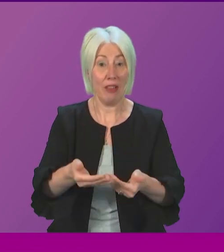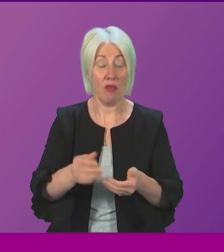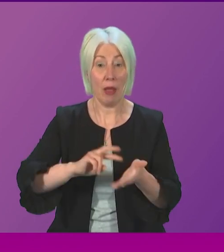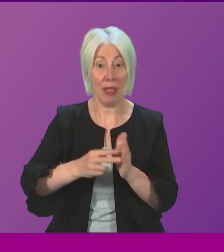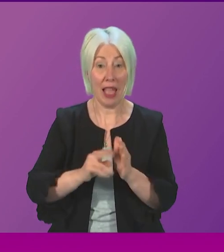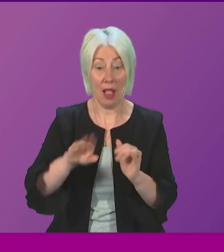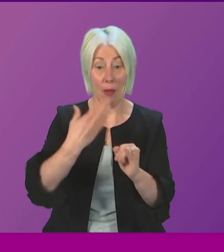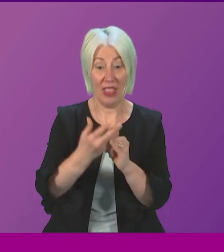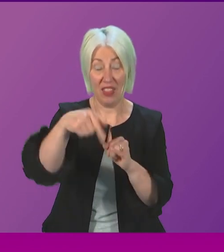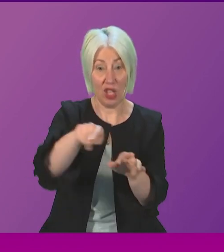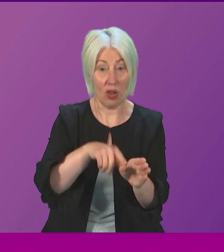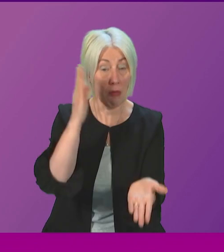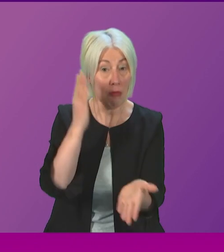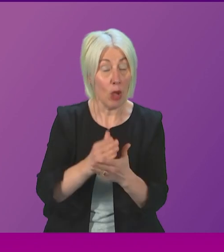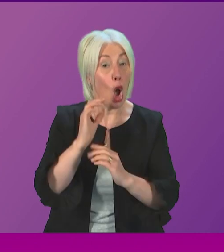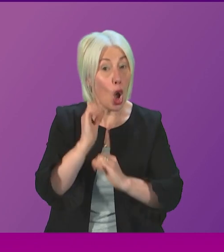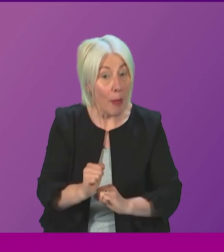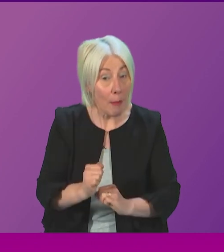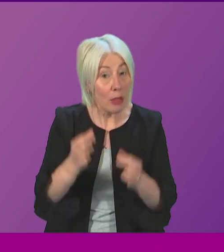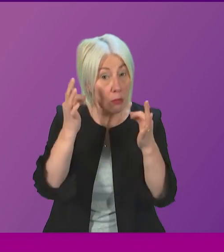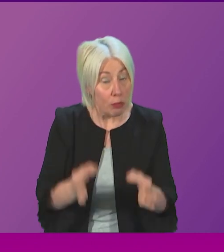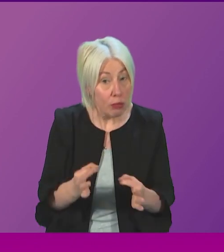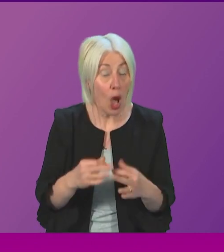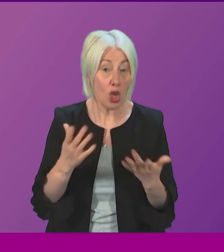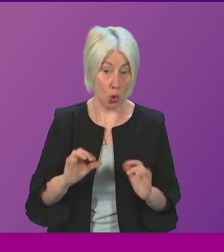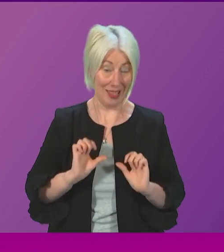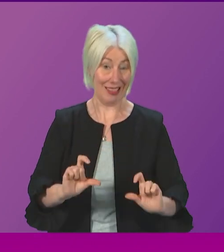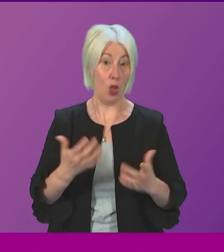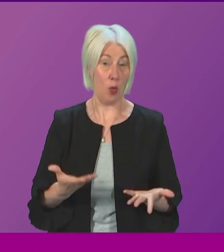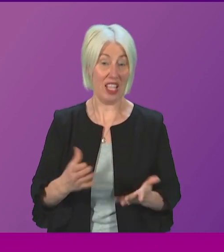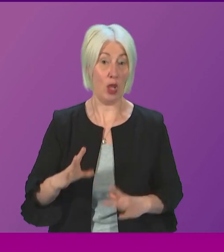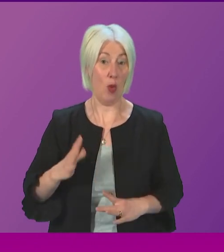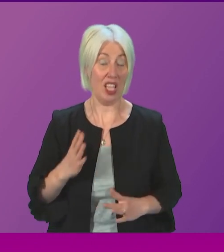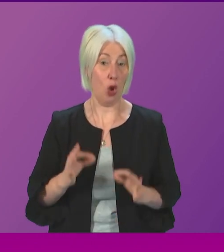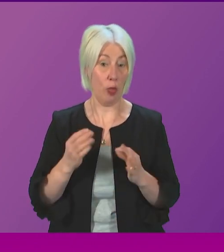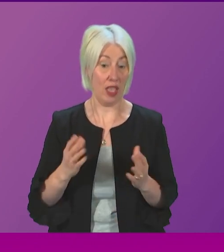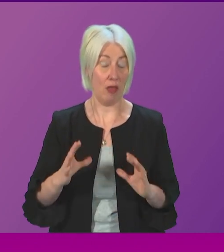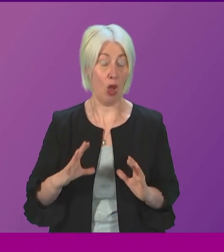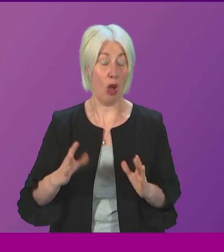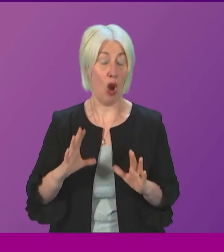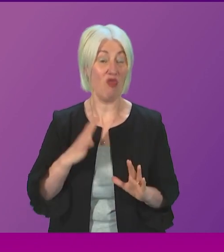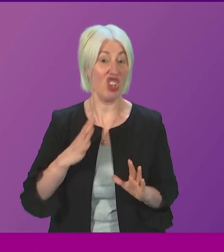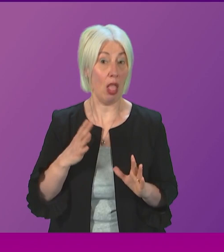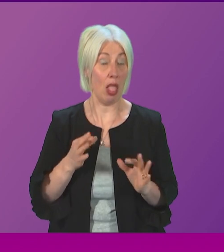Can he give us a firm commitment on that, because we are still waiting on the original strategy, which is now late?